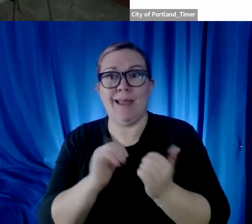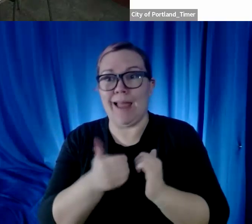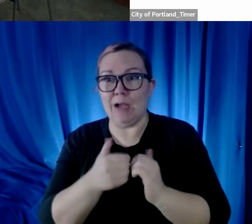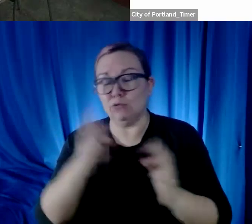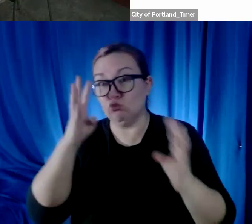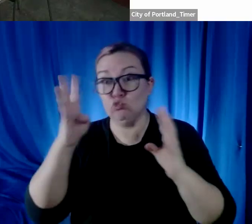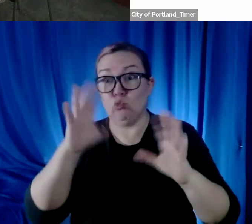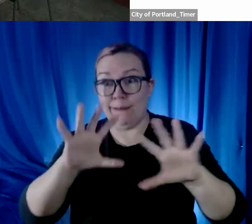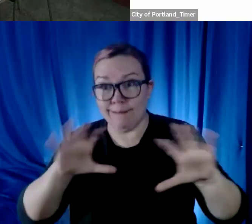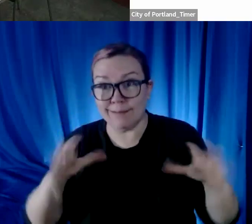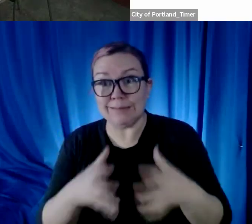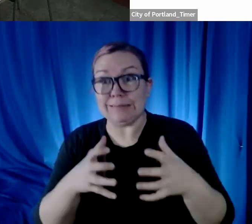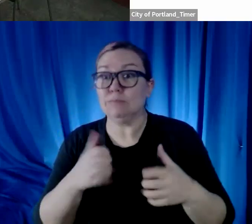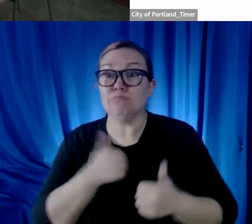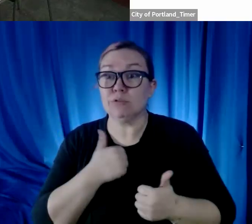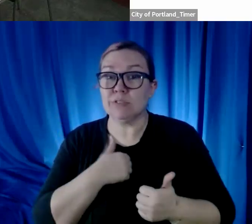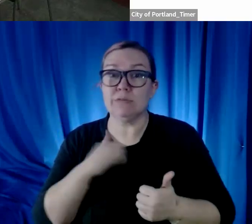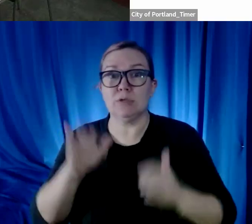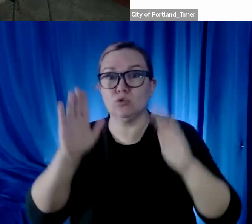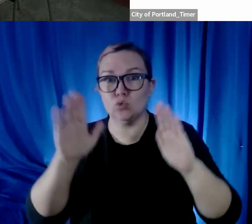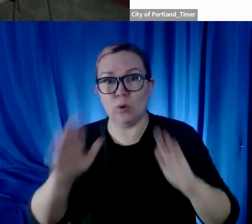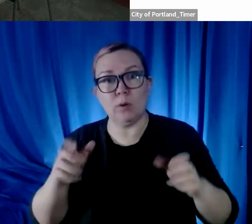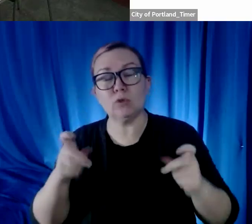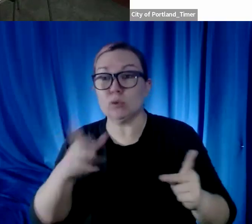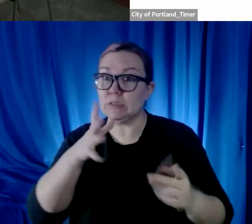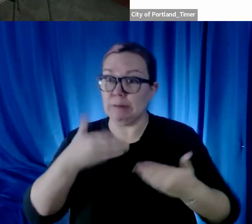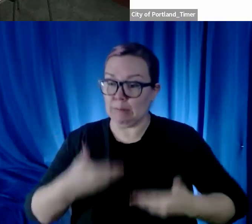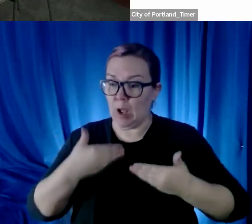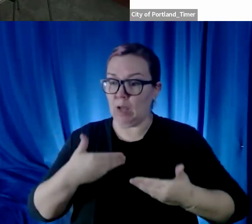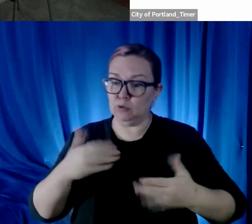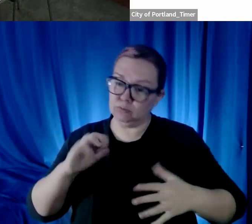On our own. And so that was a really great opportunity as a mom to build community with other parents.